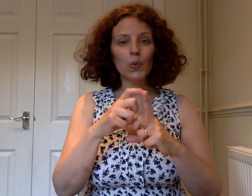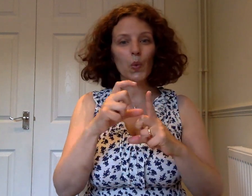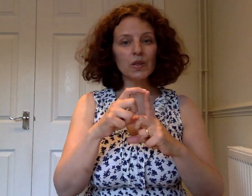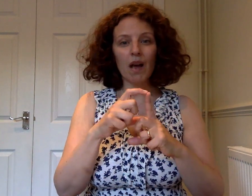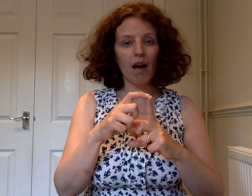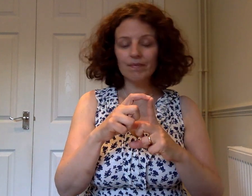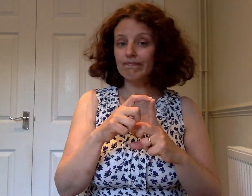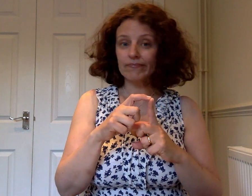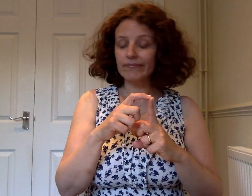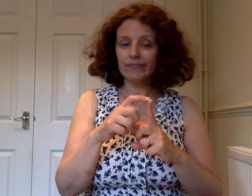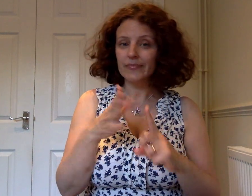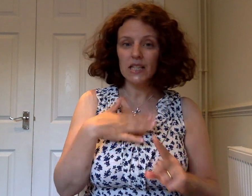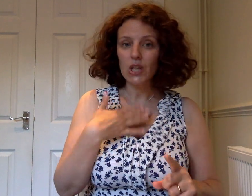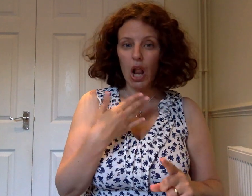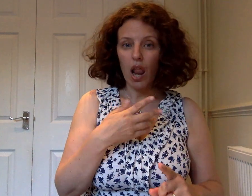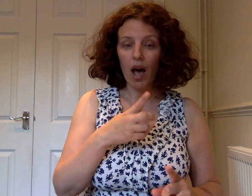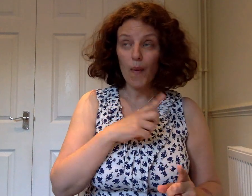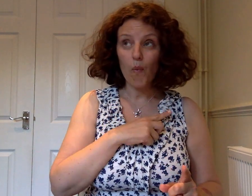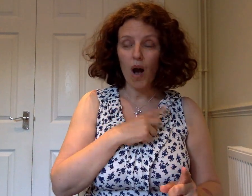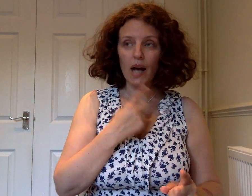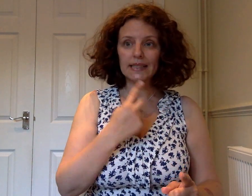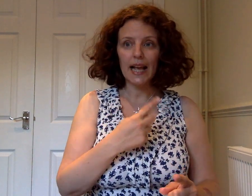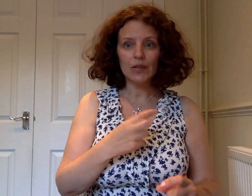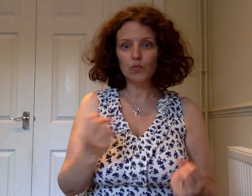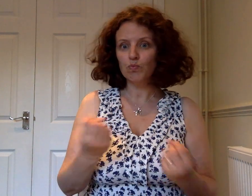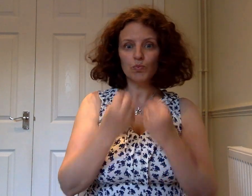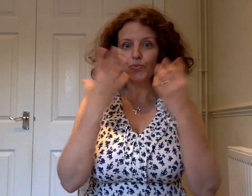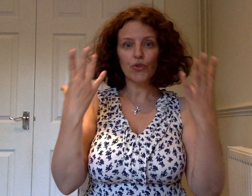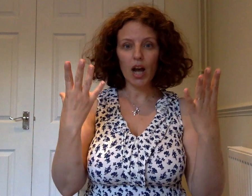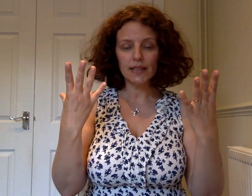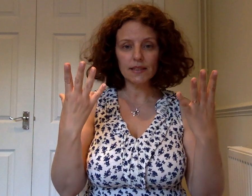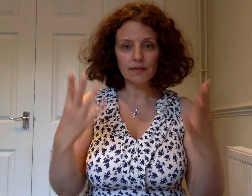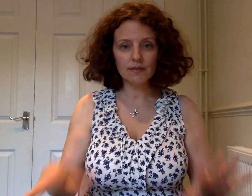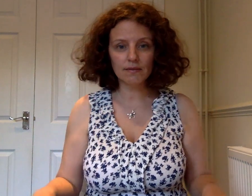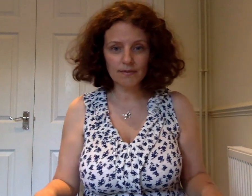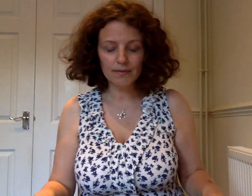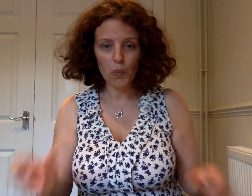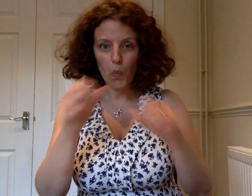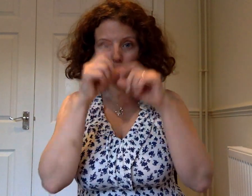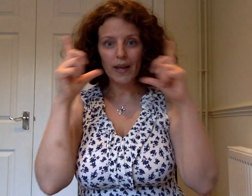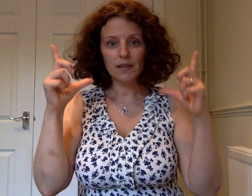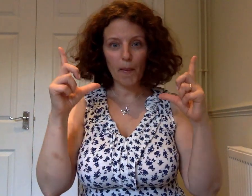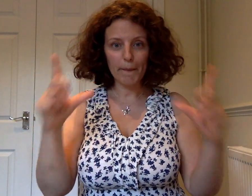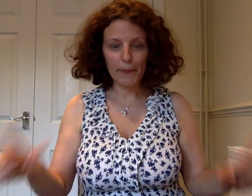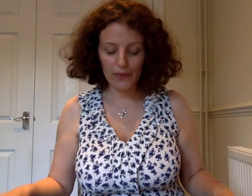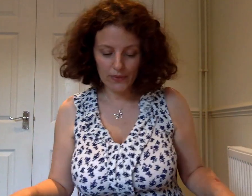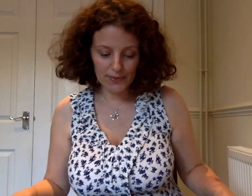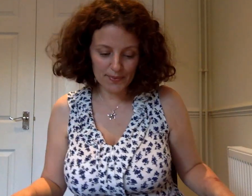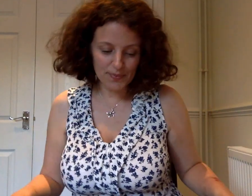My daughter says she doesn't like them because they are too bright and keep her awake.